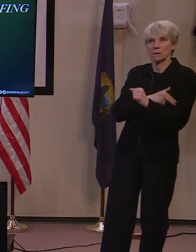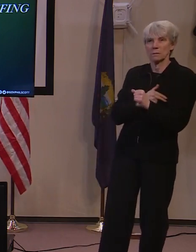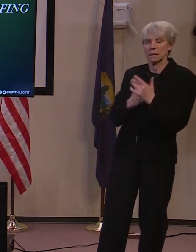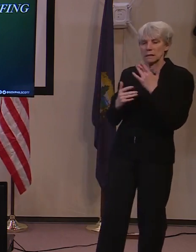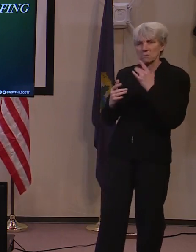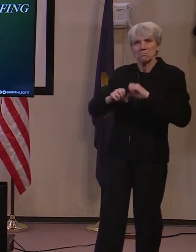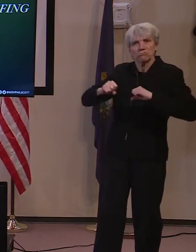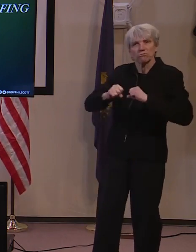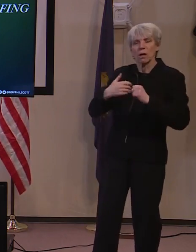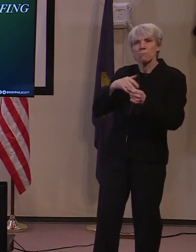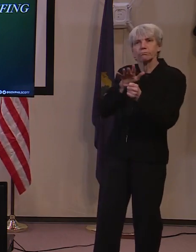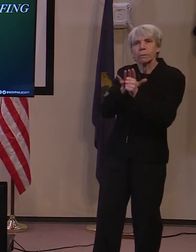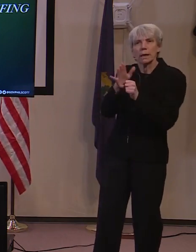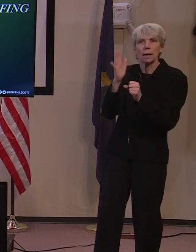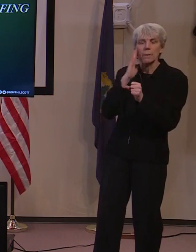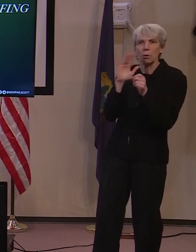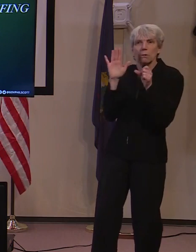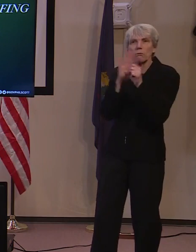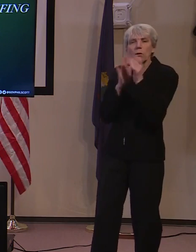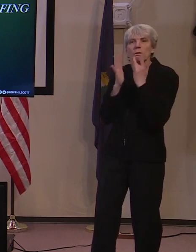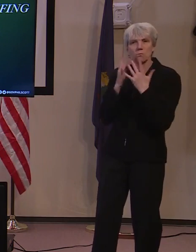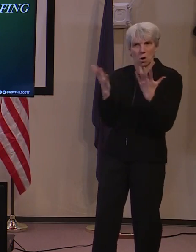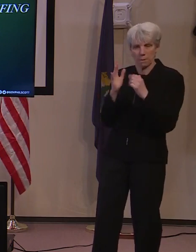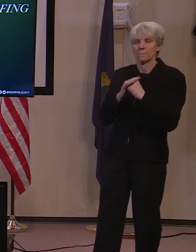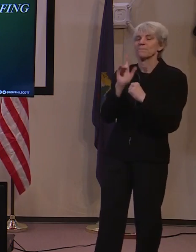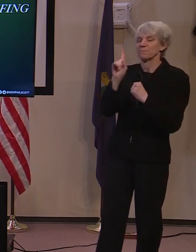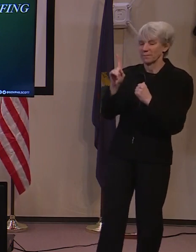mentioned before, we have a three pronged strategy to reduce stress on